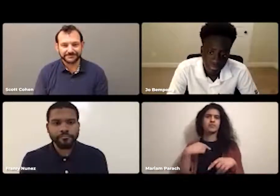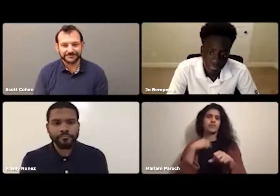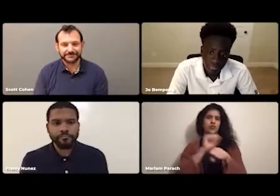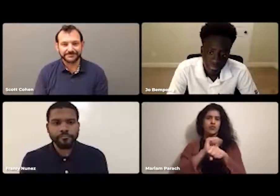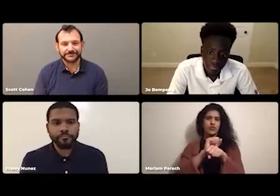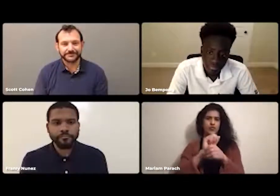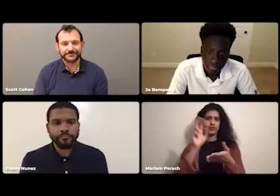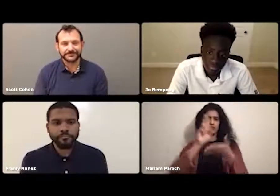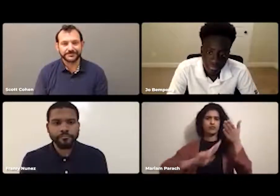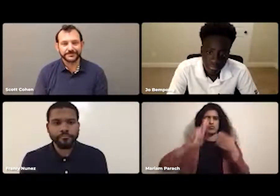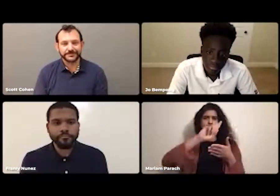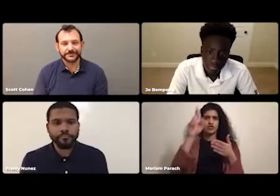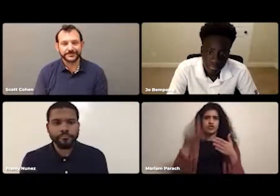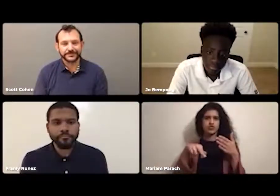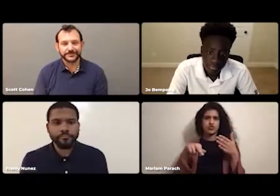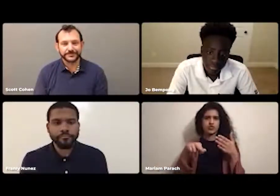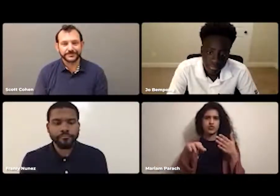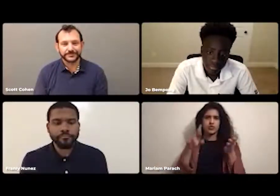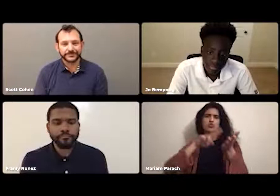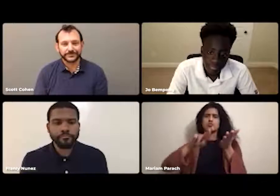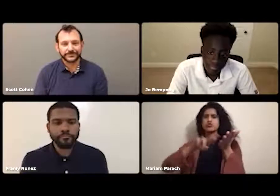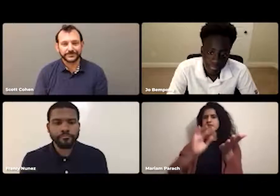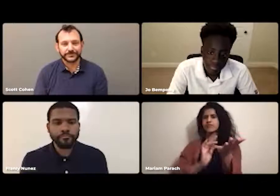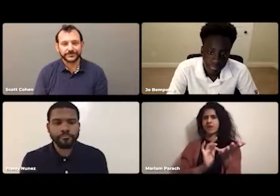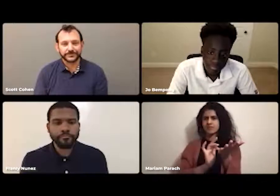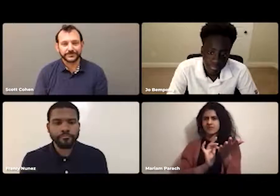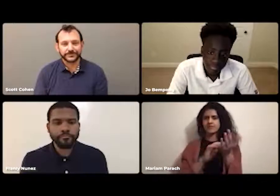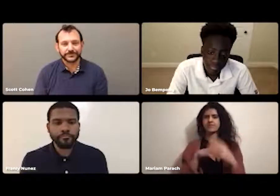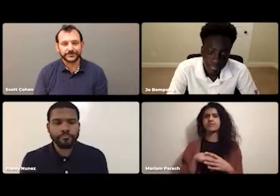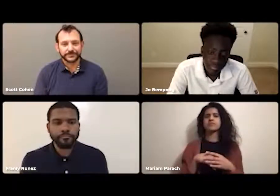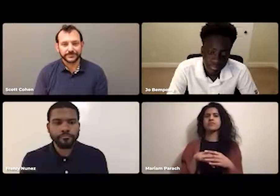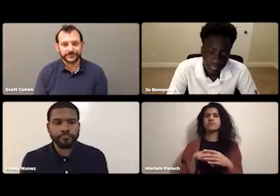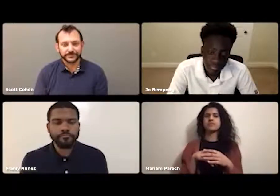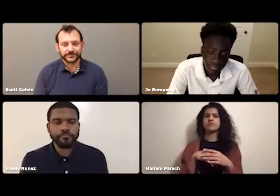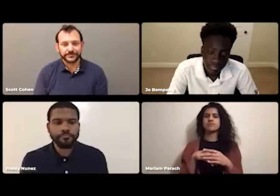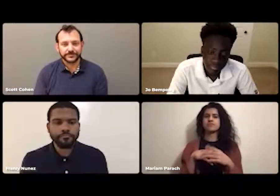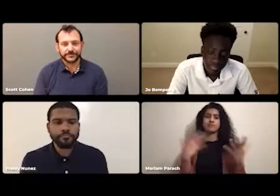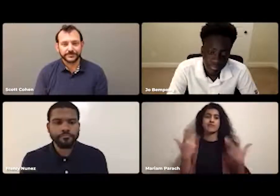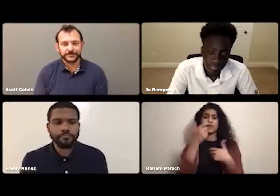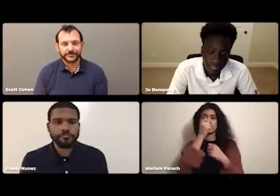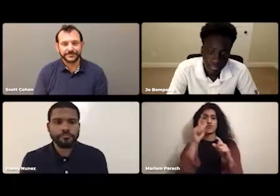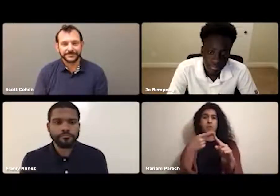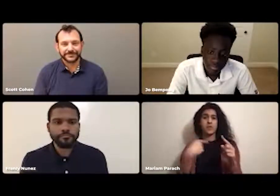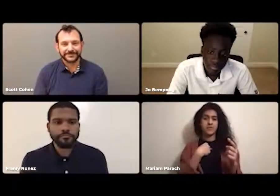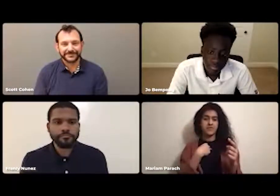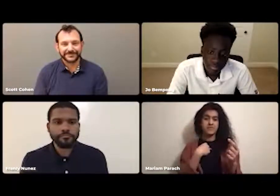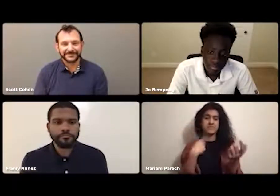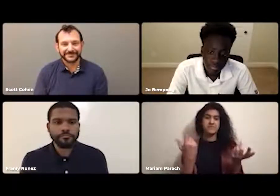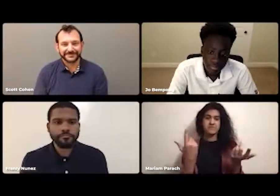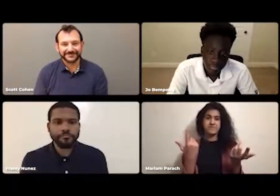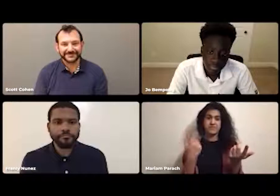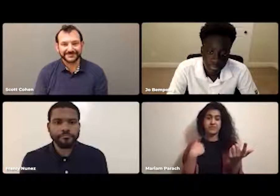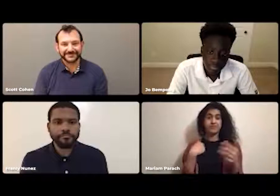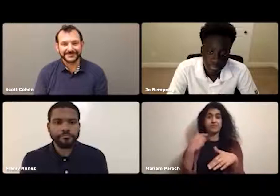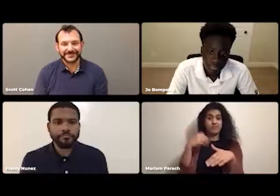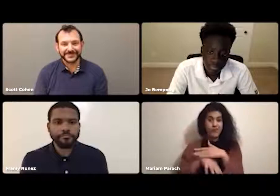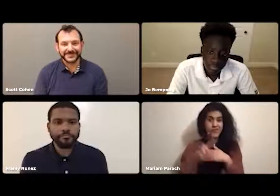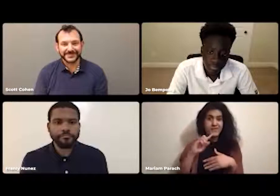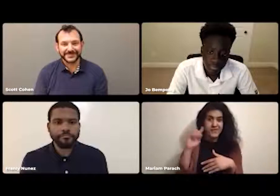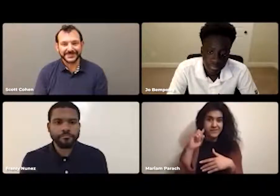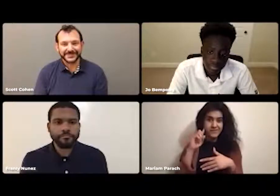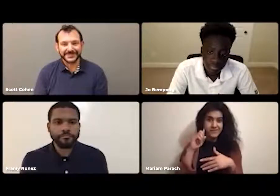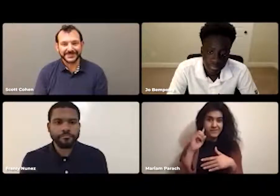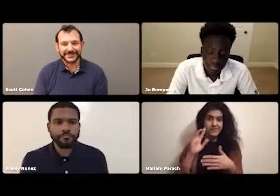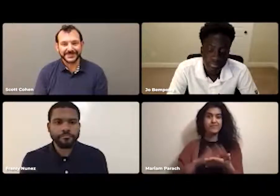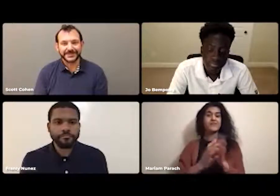I have been working at the University of Rochester in pharmacy.